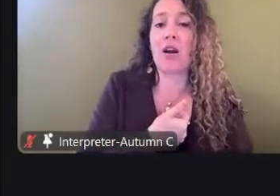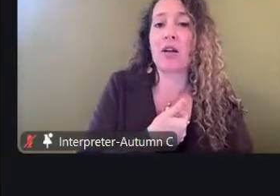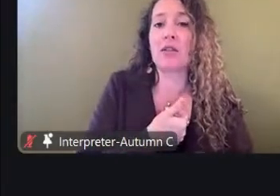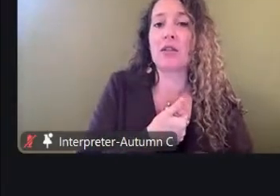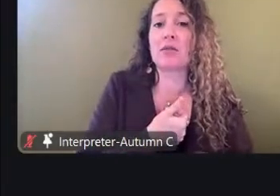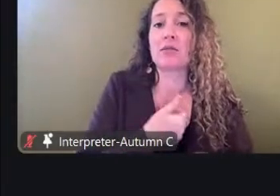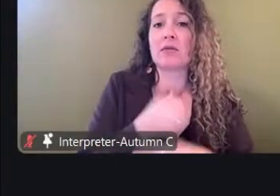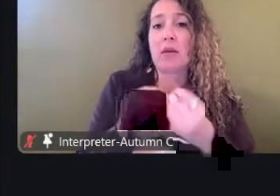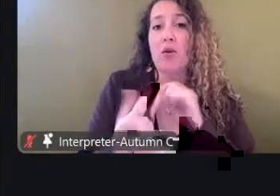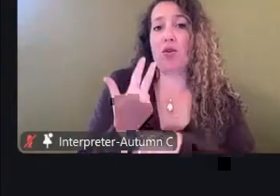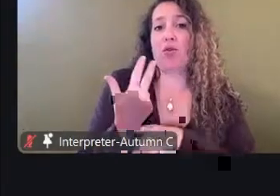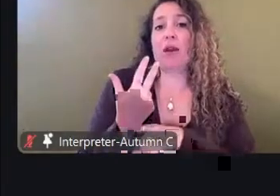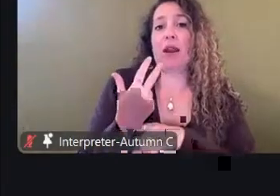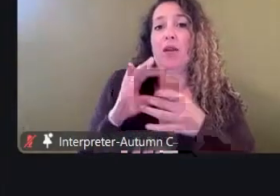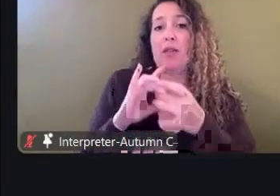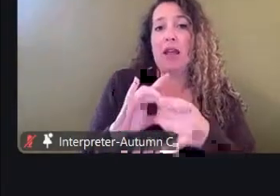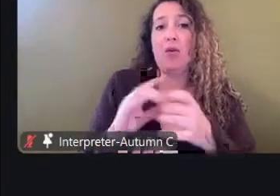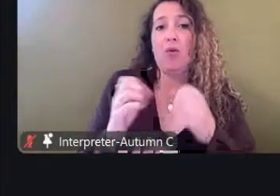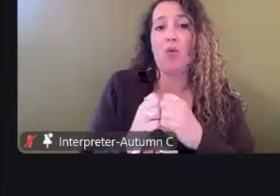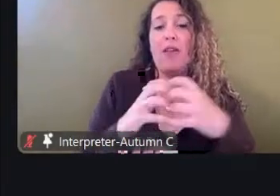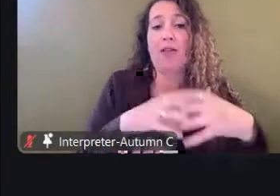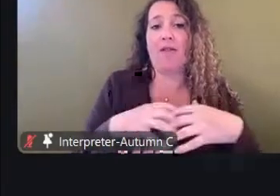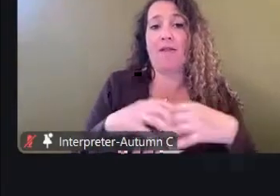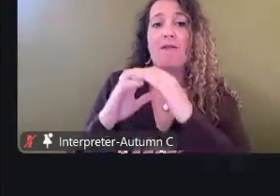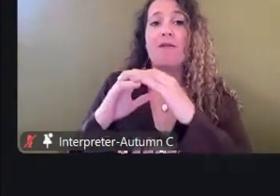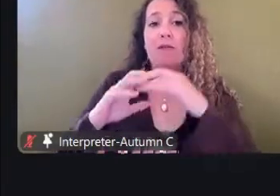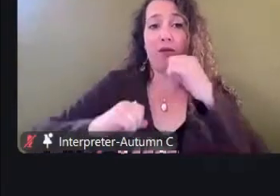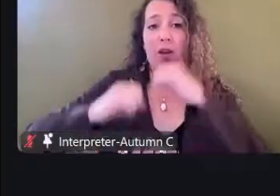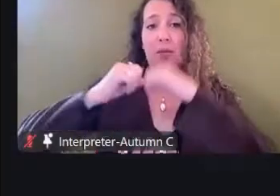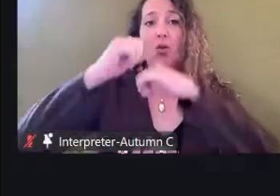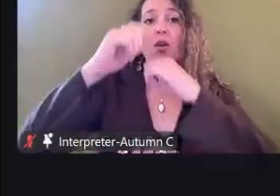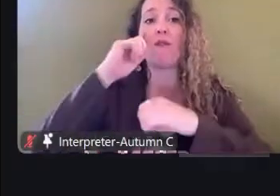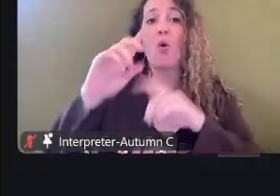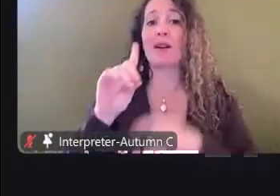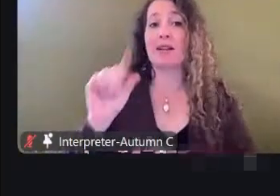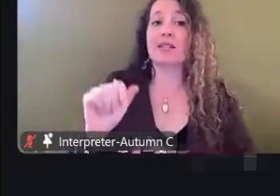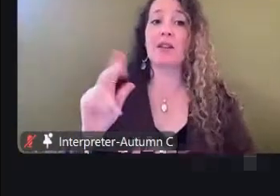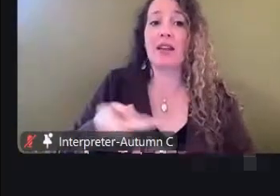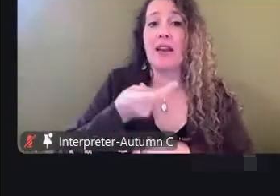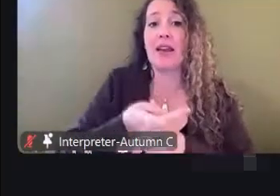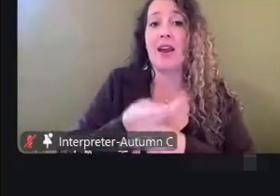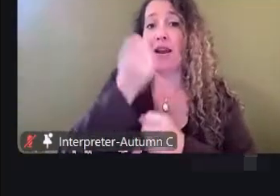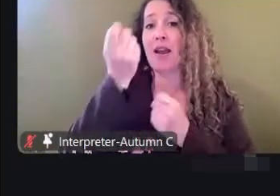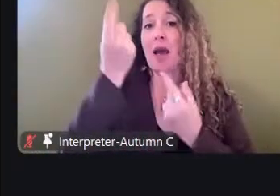the one related to disability clinical care uh and compy training of medical professionals uh